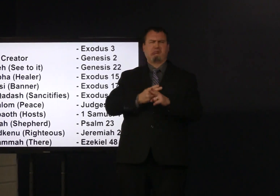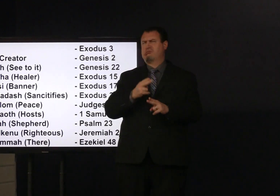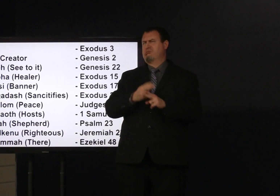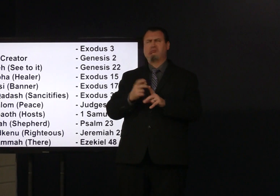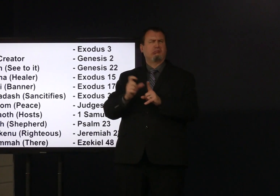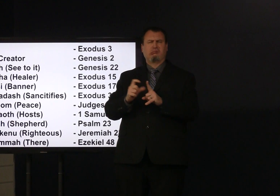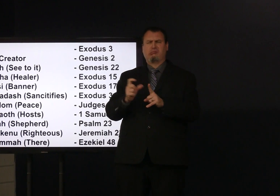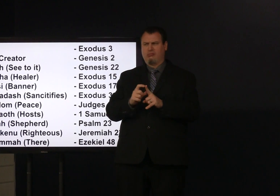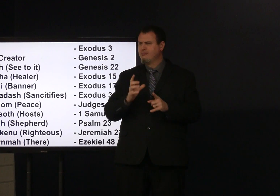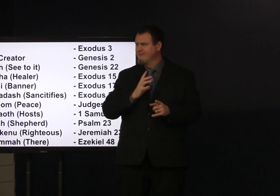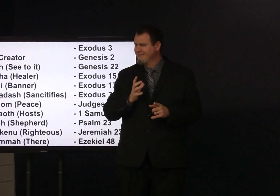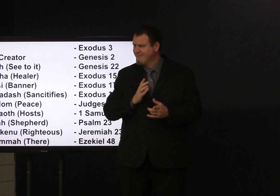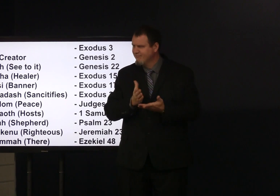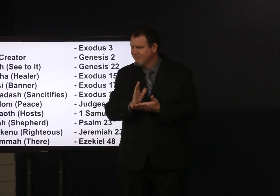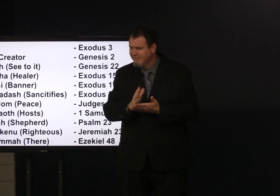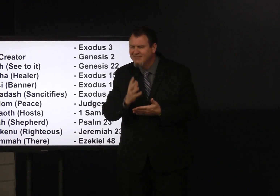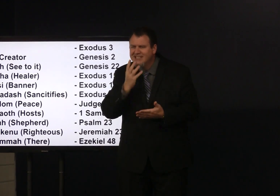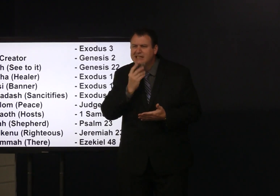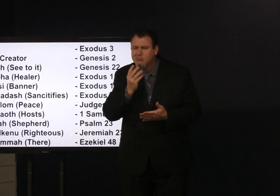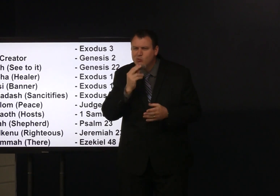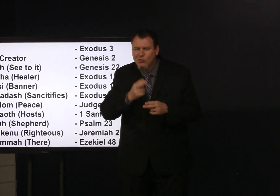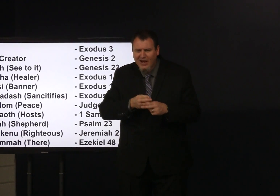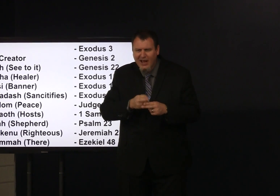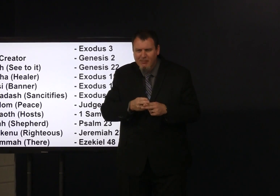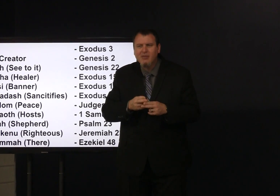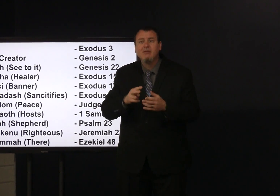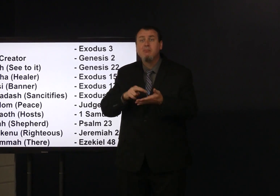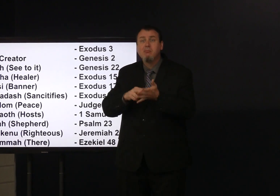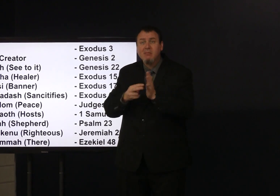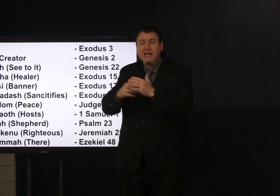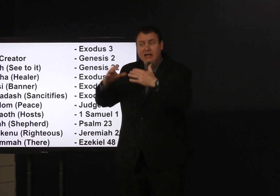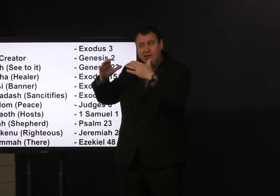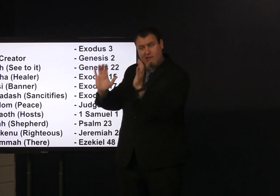but I don't understand what those word means and that's okay because it's a Hebrew name